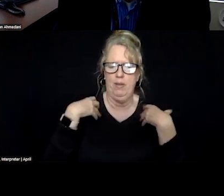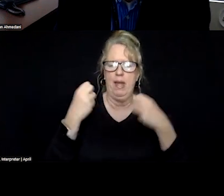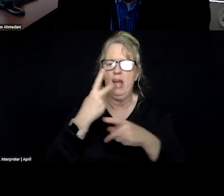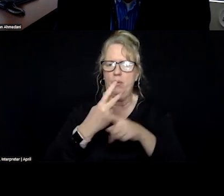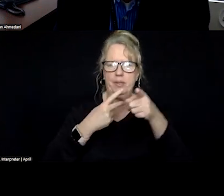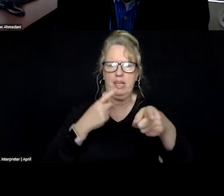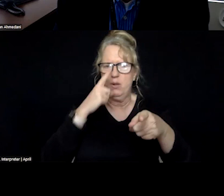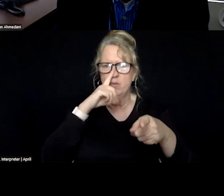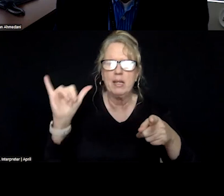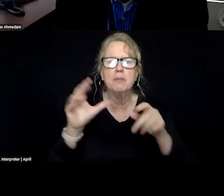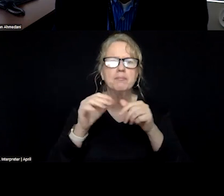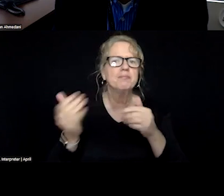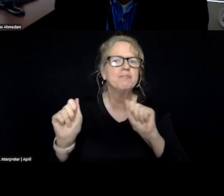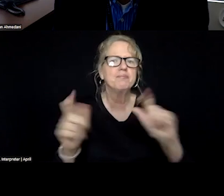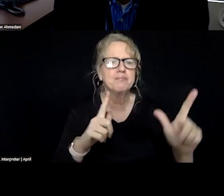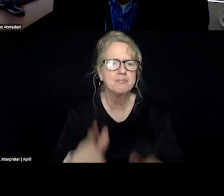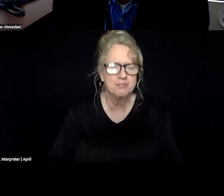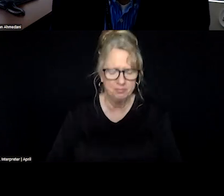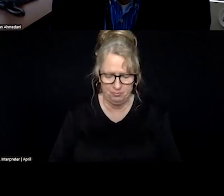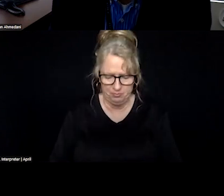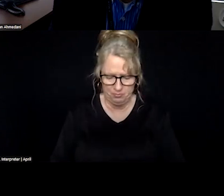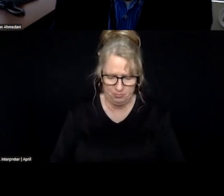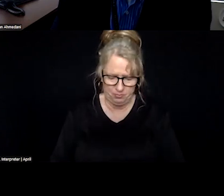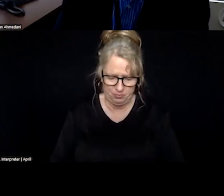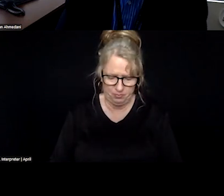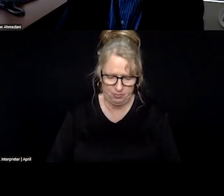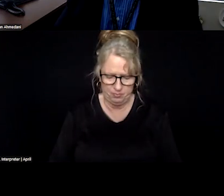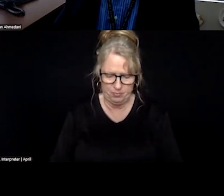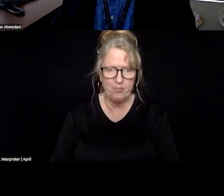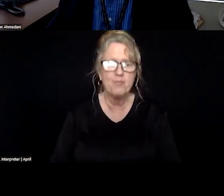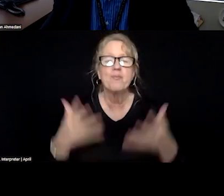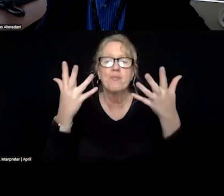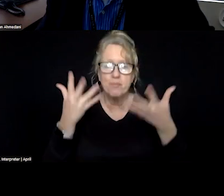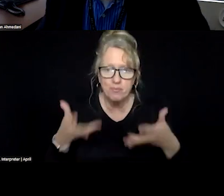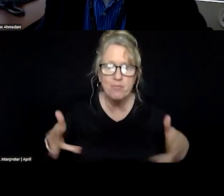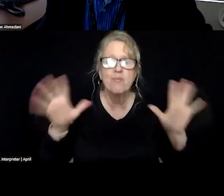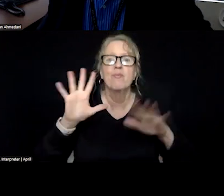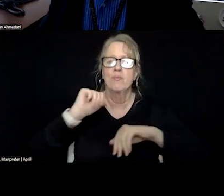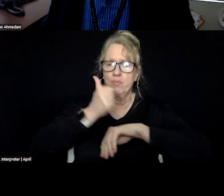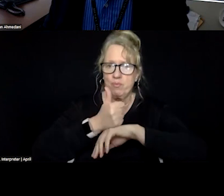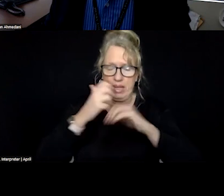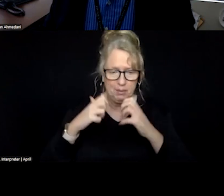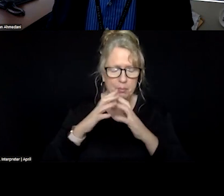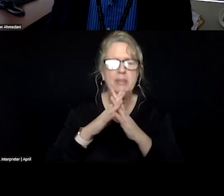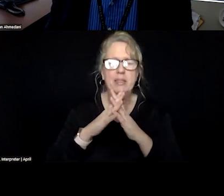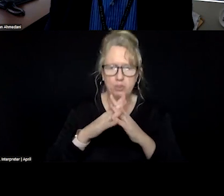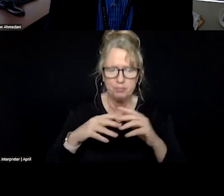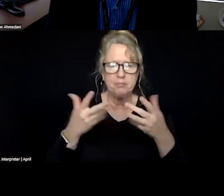WE CAN KEEP GOING. AFTER IMPLEMENTATION -- WE LET THEM CHOOSE HOW THEY WERE GOING TO